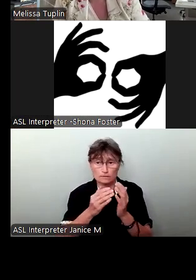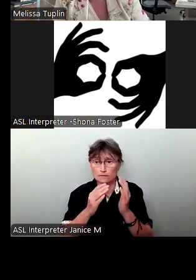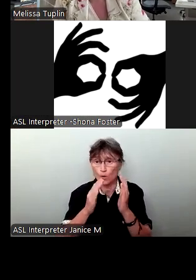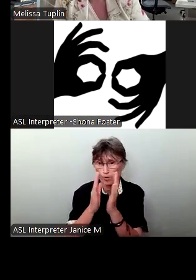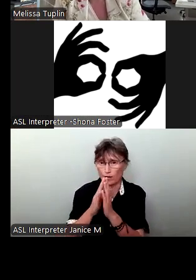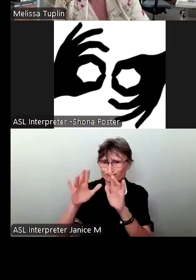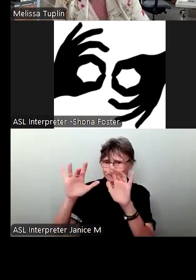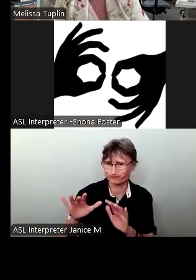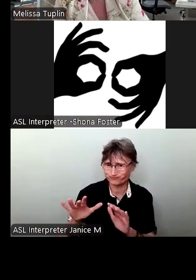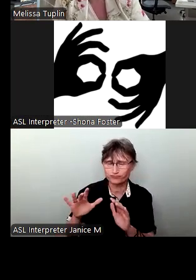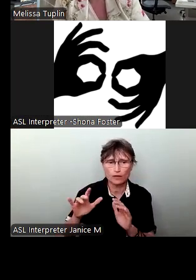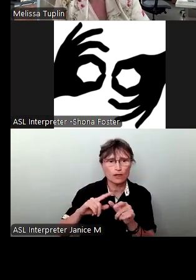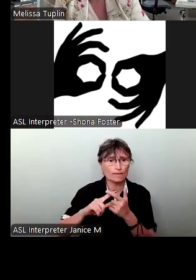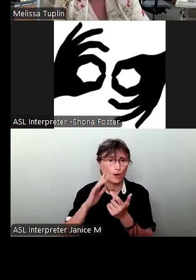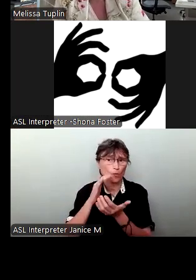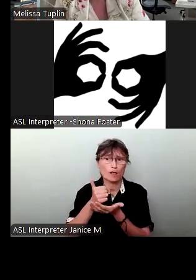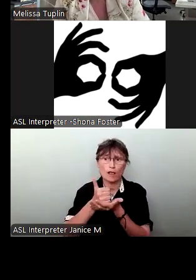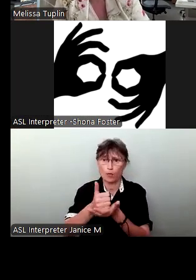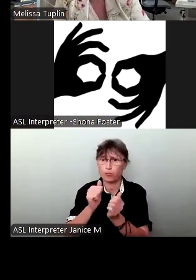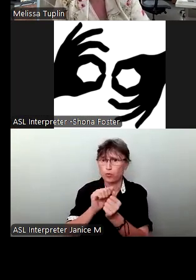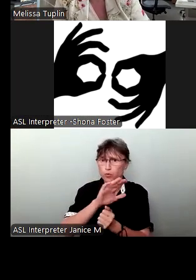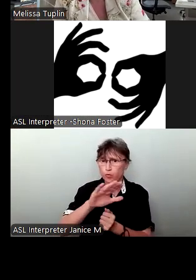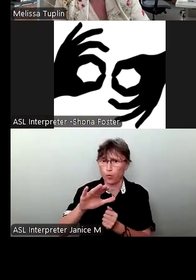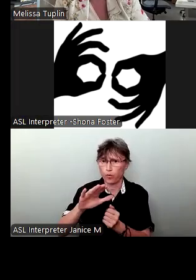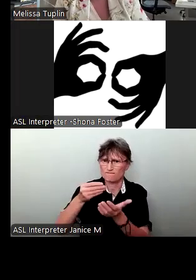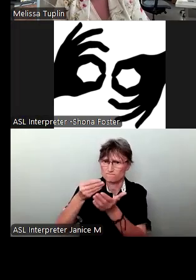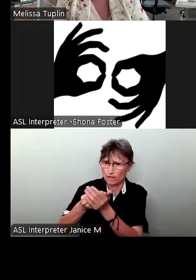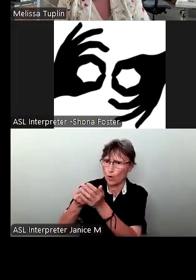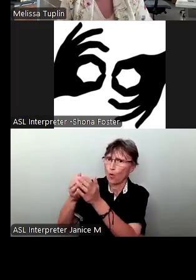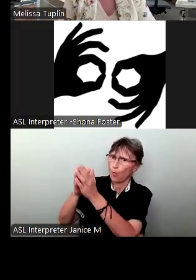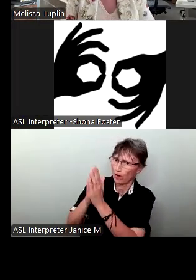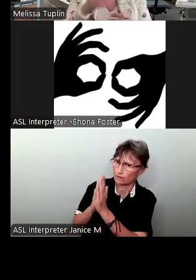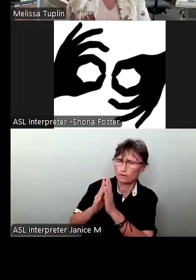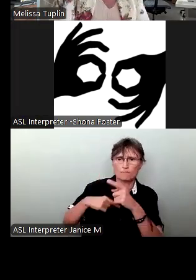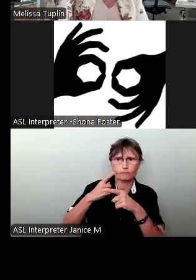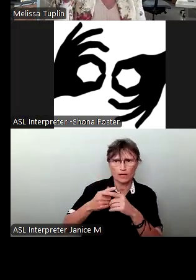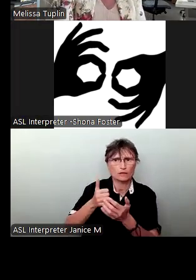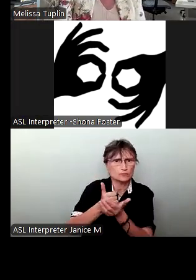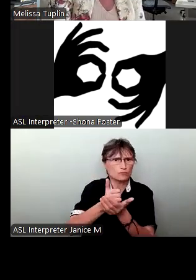that could help you come up with a funding request and approach this application process. So, again,